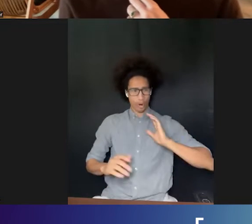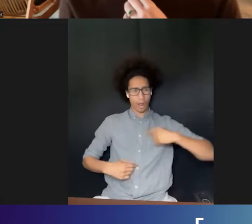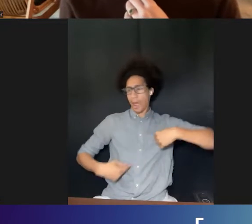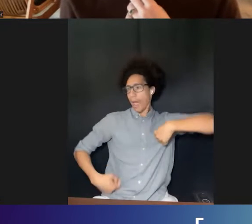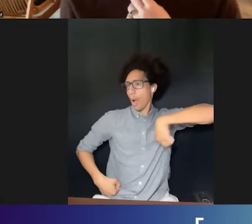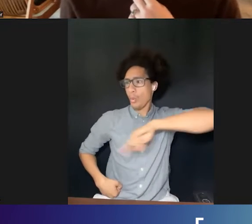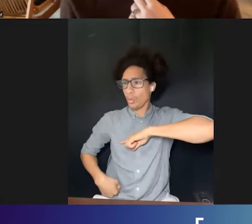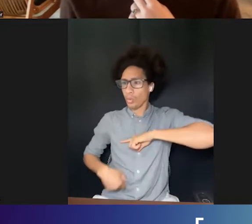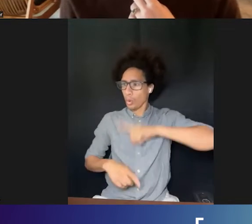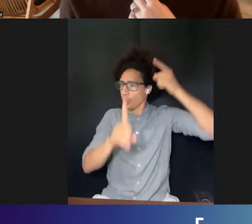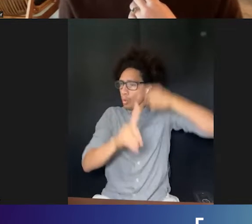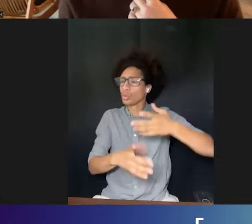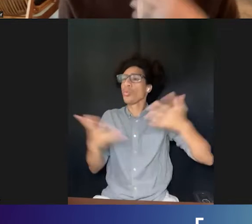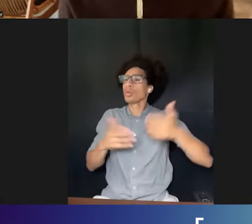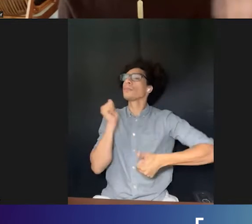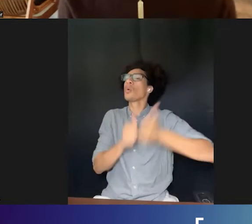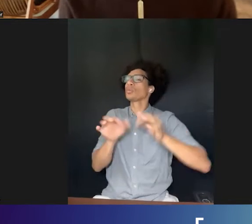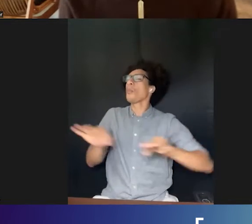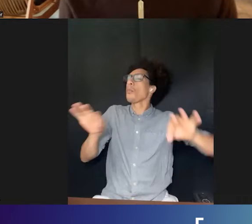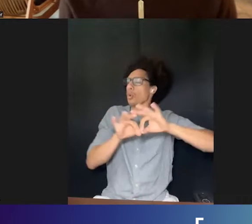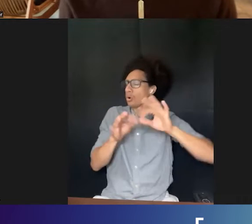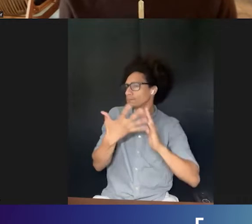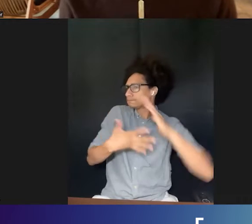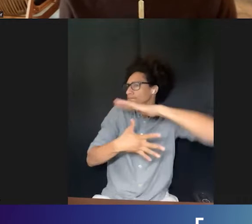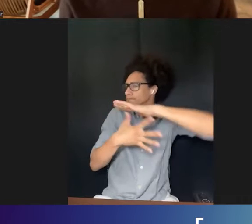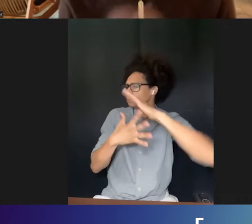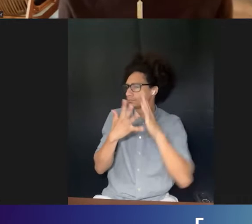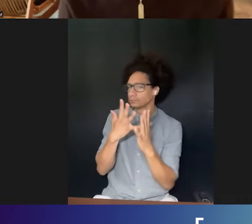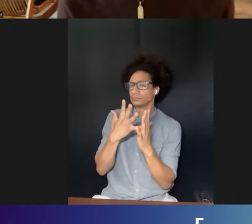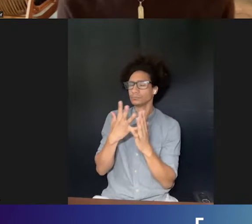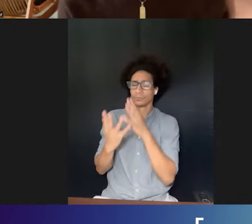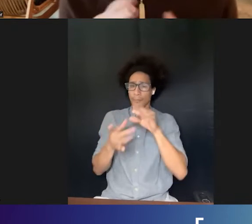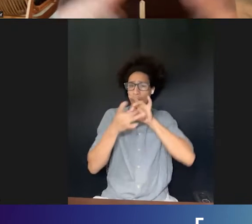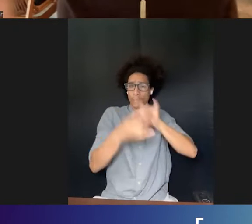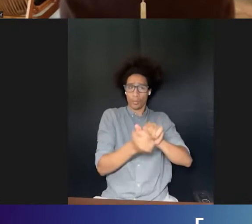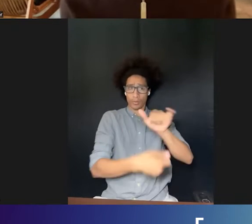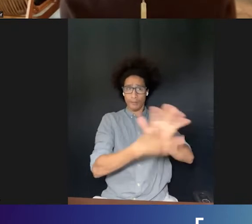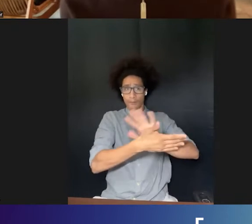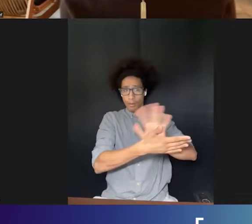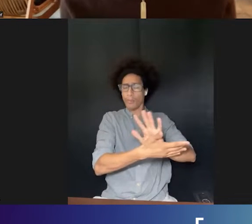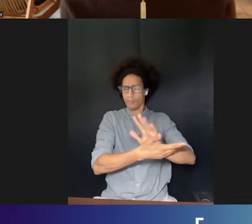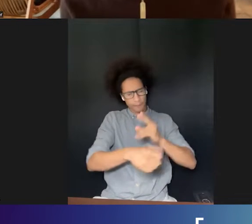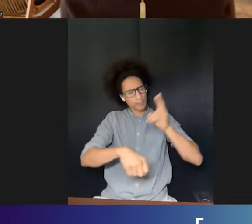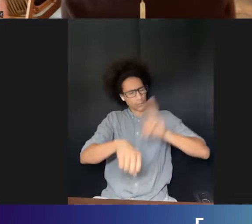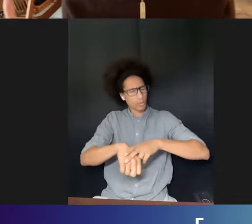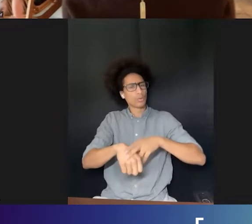And I think, you know, in the case of that film, yes, as you said, you know, you want to reach as wide an audience.